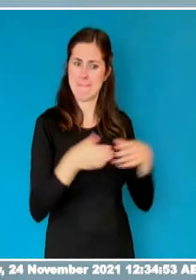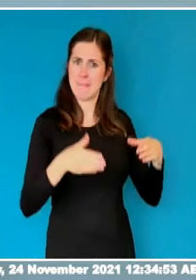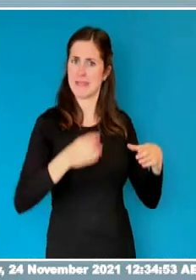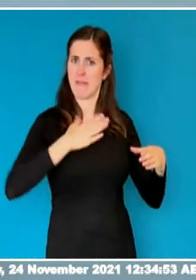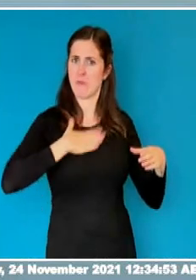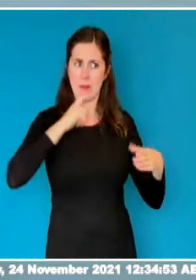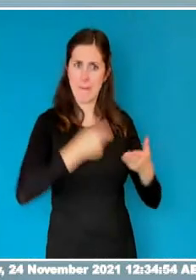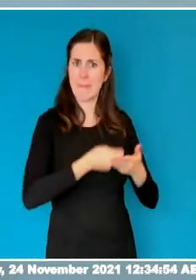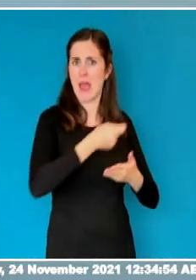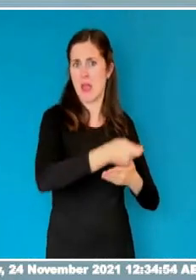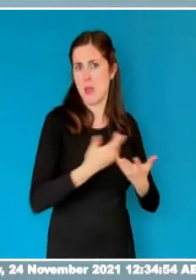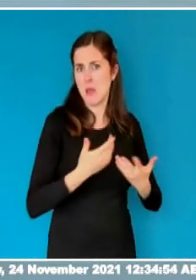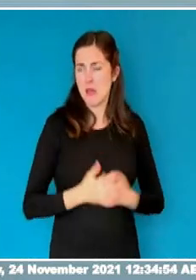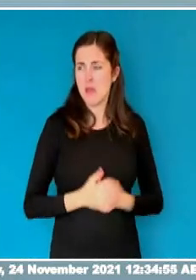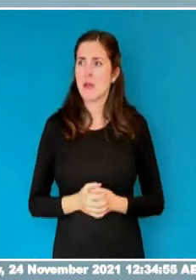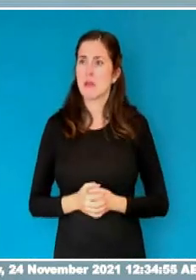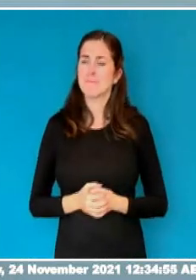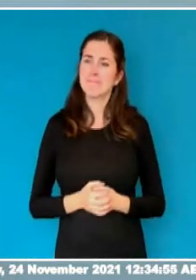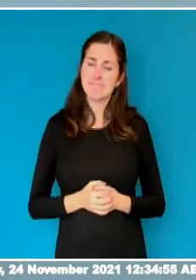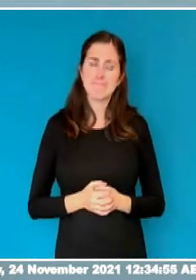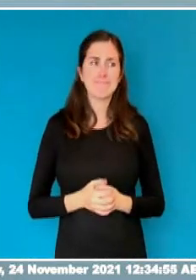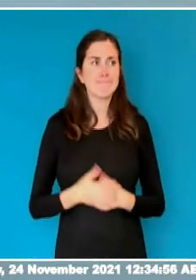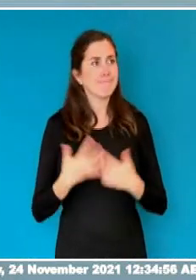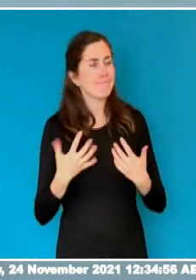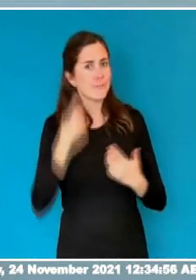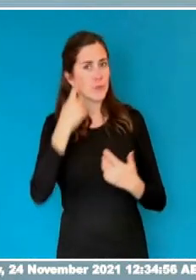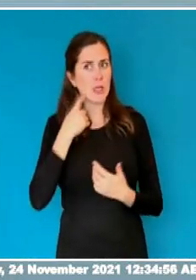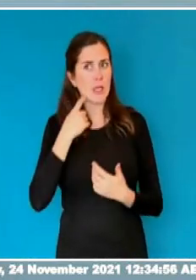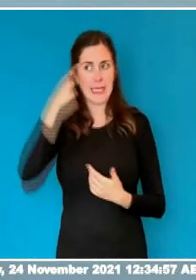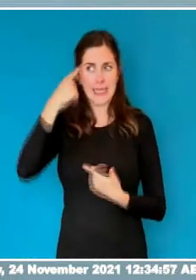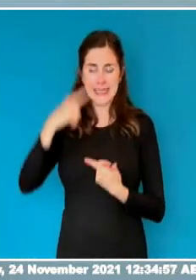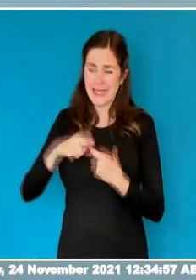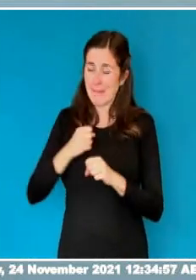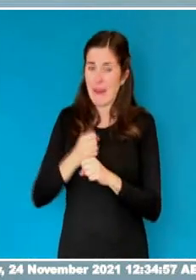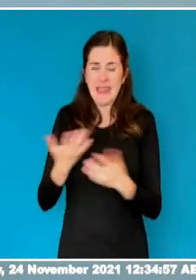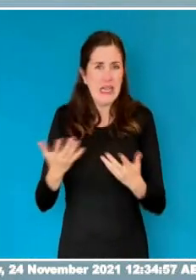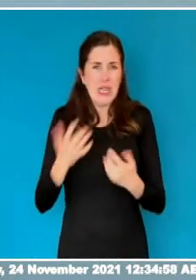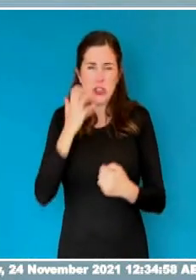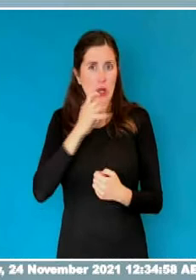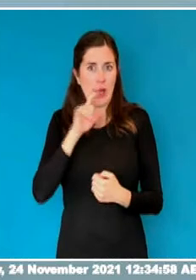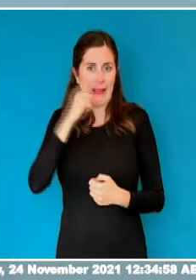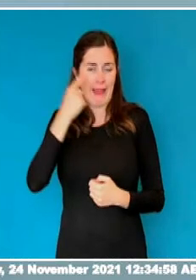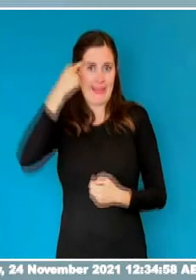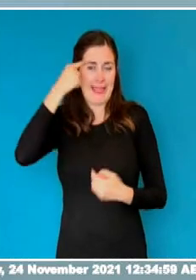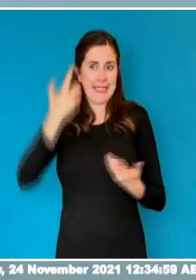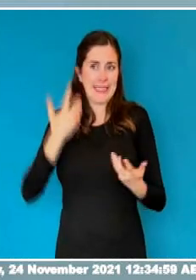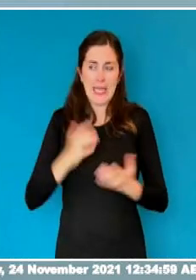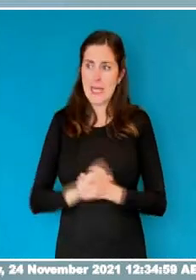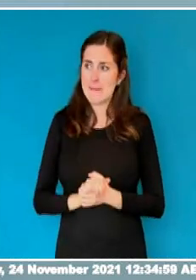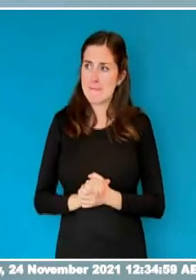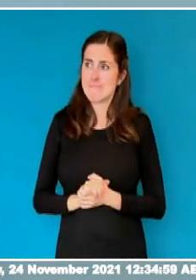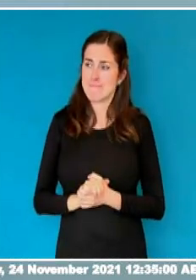But there could be an example, of which I can't sort of name, where there is a need for